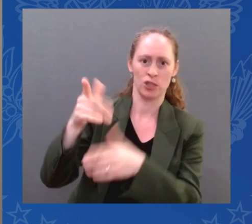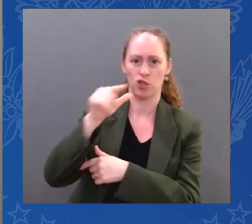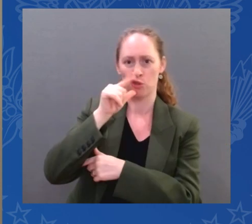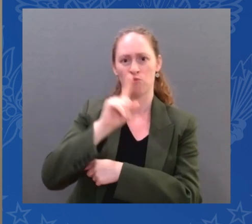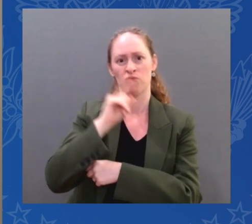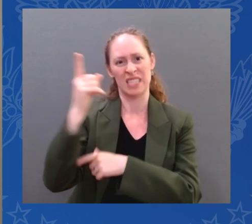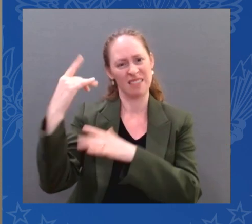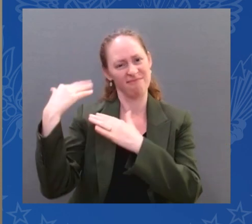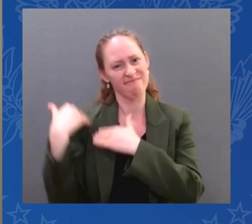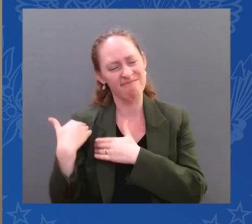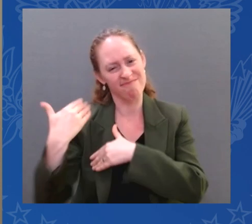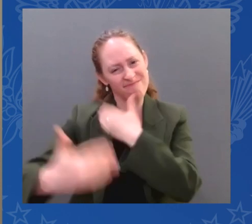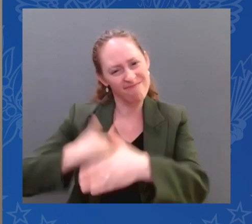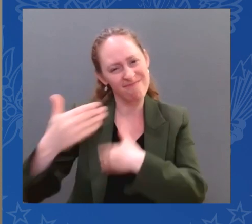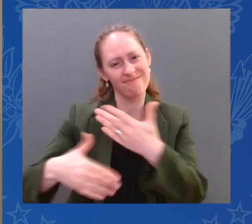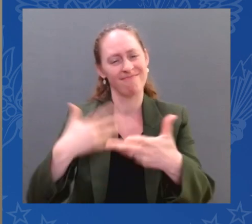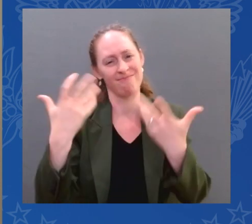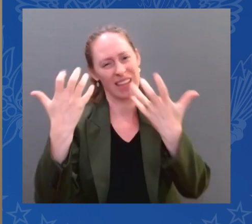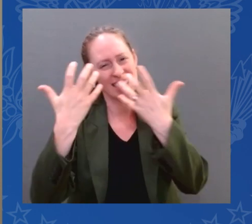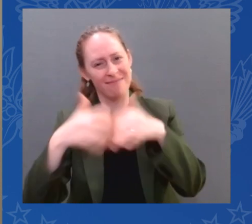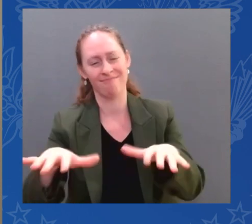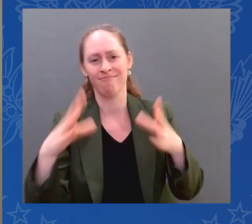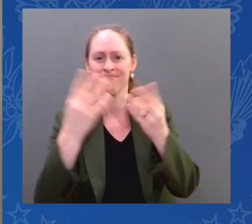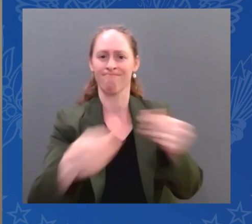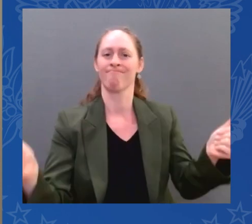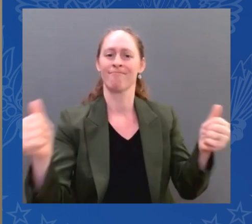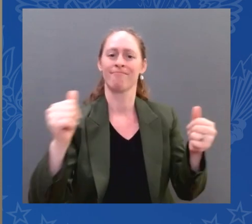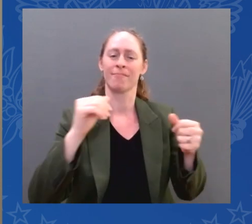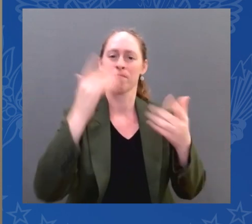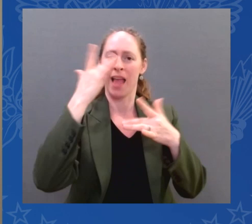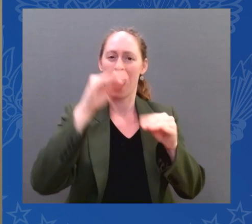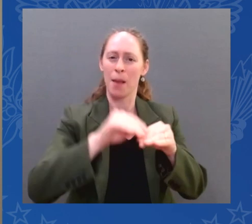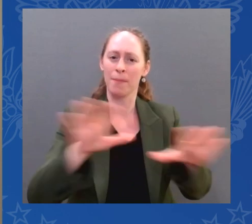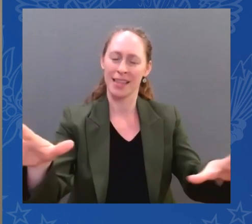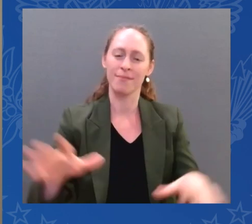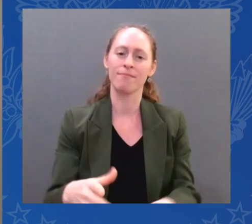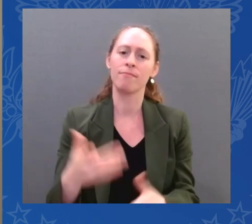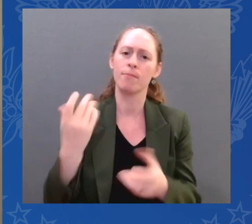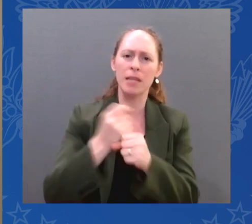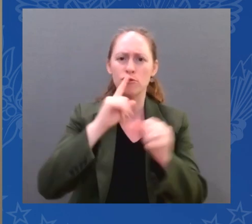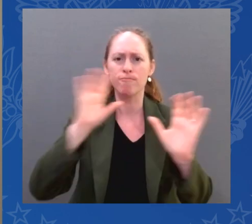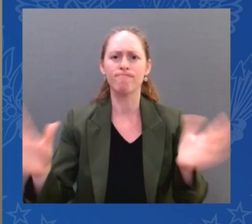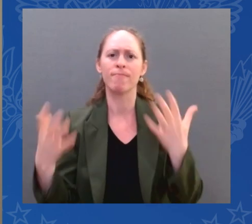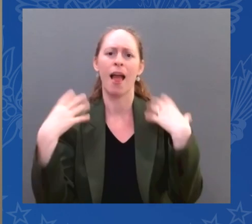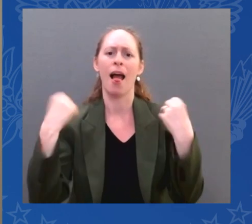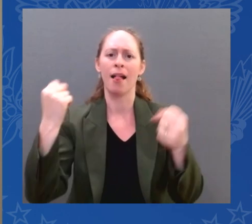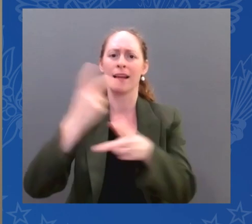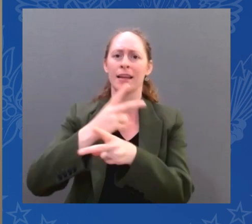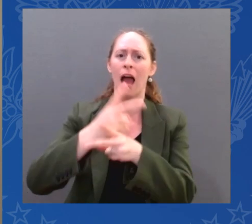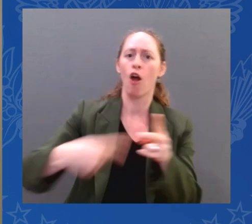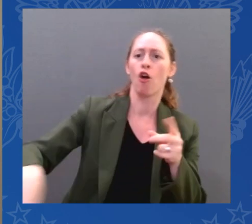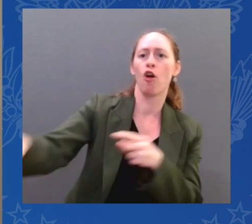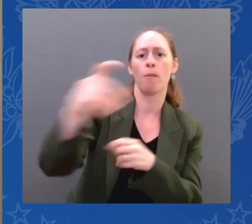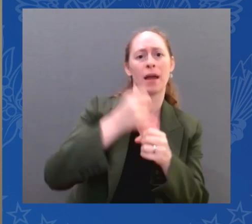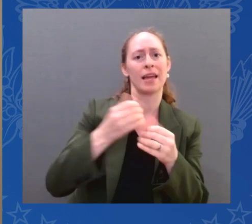For our community. For a healthcare worker like me and for our families, it was an honor to welcome him